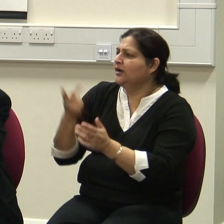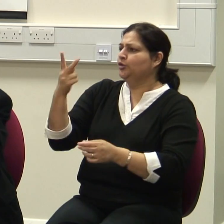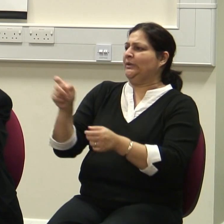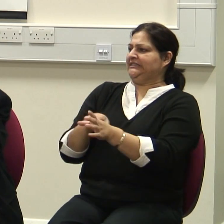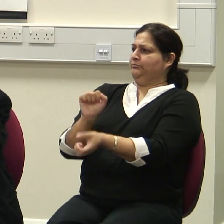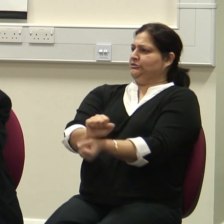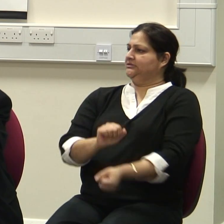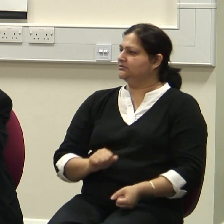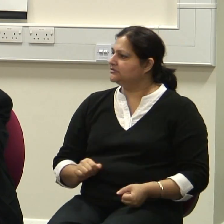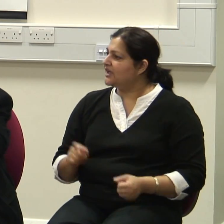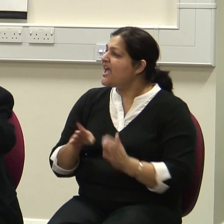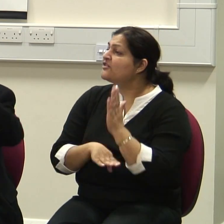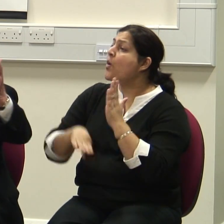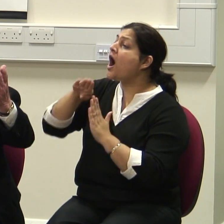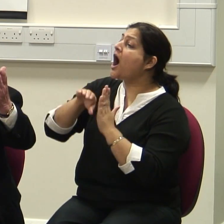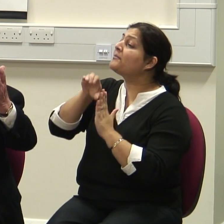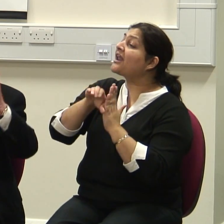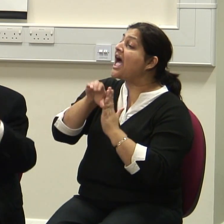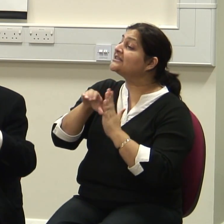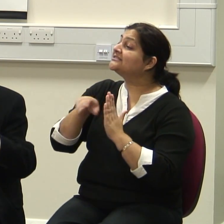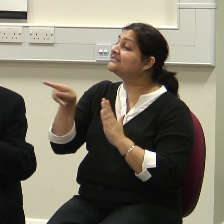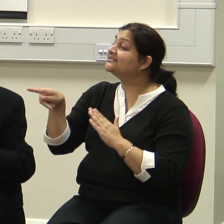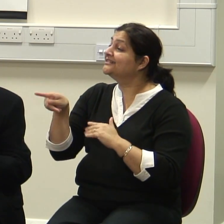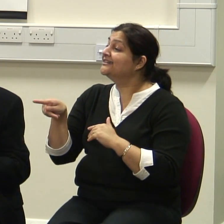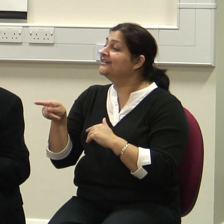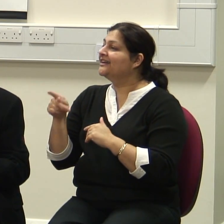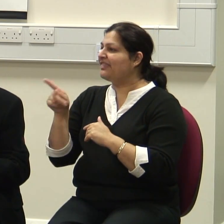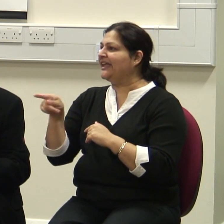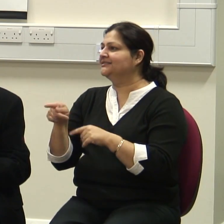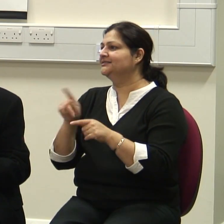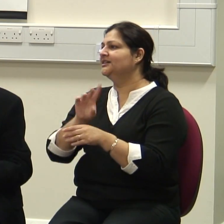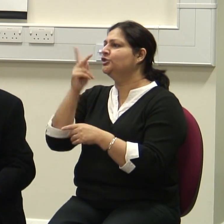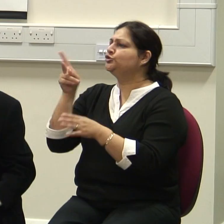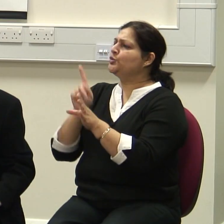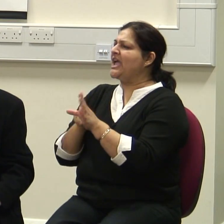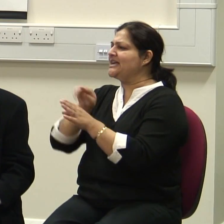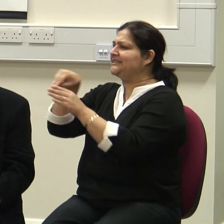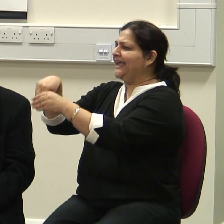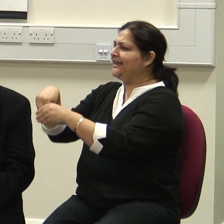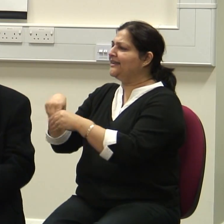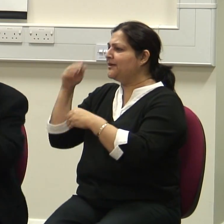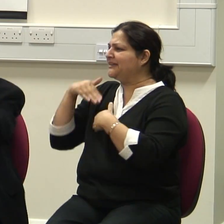in a mental hospital, but if you are movie star then you go into rehab and then the judge